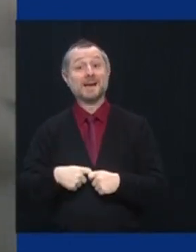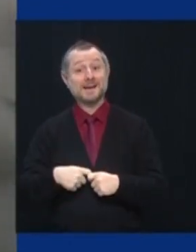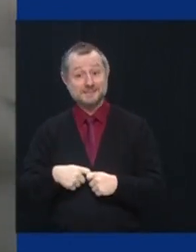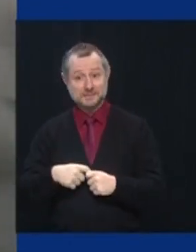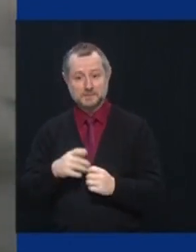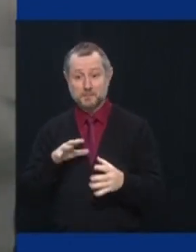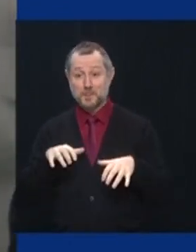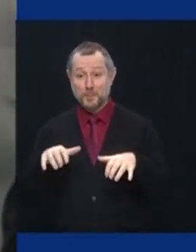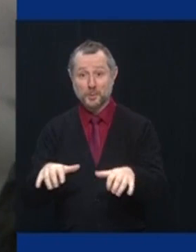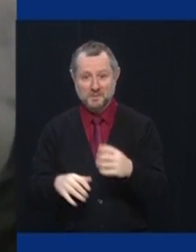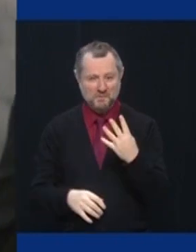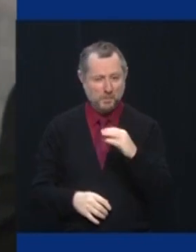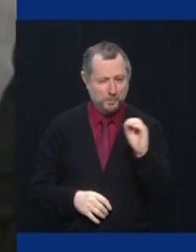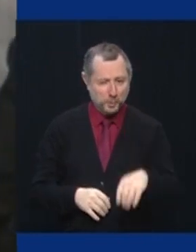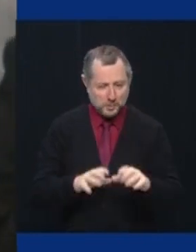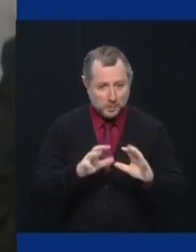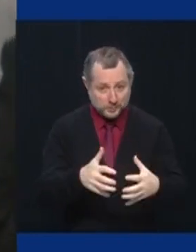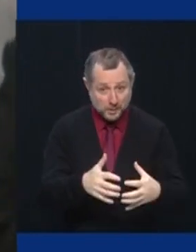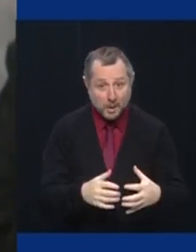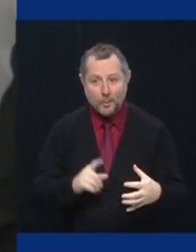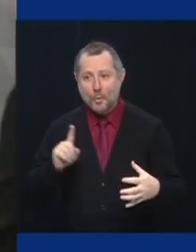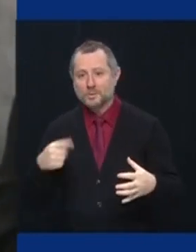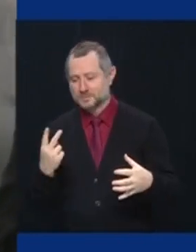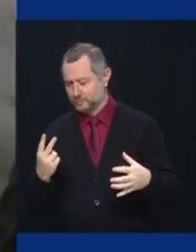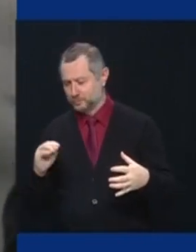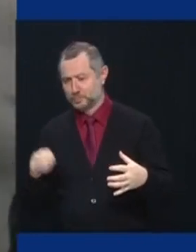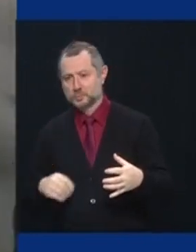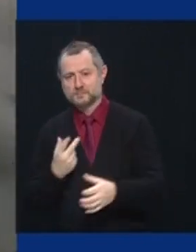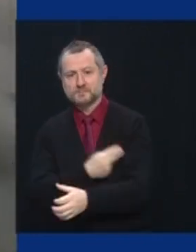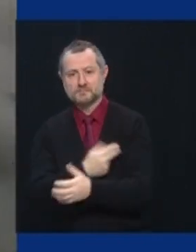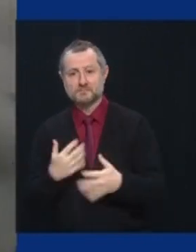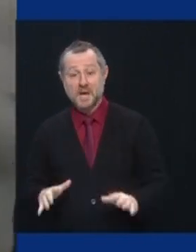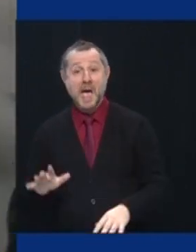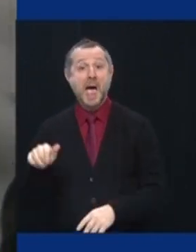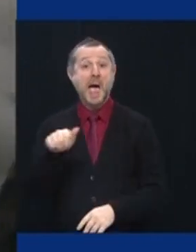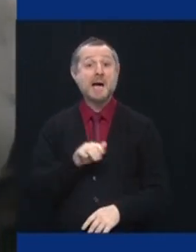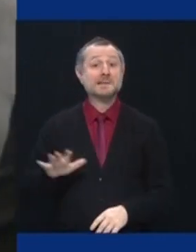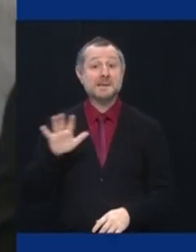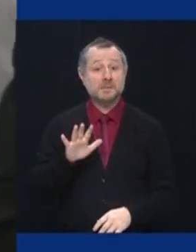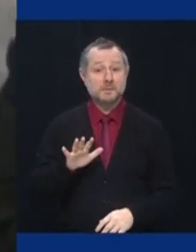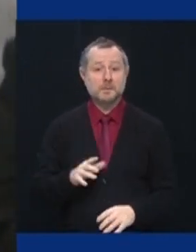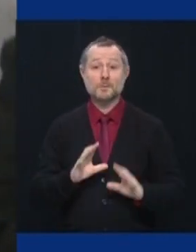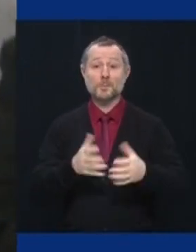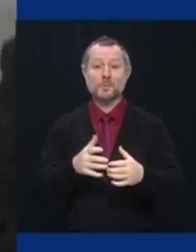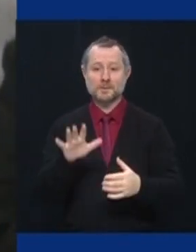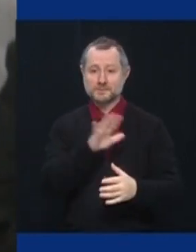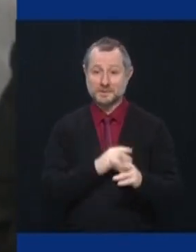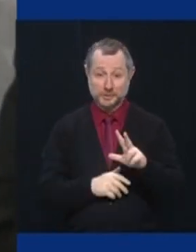ONLY 5% OF THE VACCINE. HISPANIC POPULATION 4%, ONLY 2% OF THOSE WHO HAVE BEEN